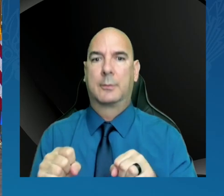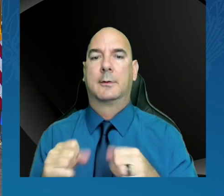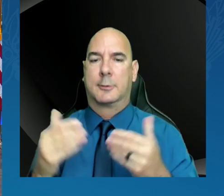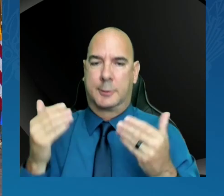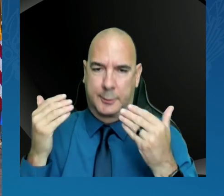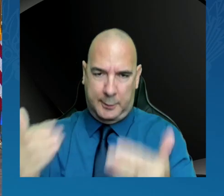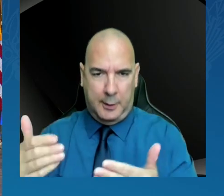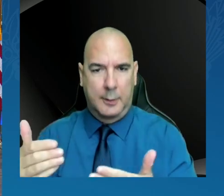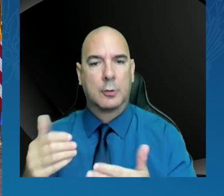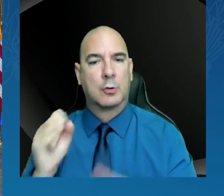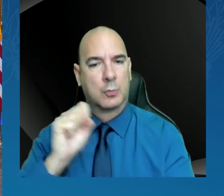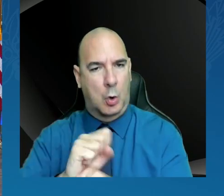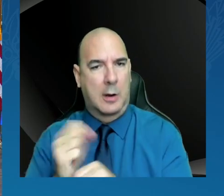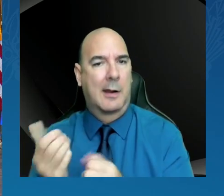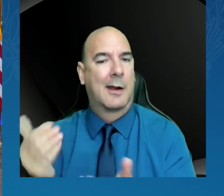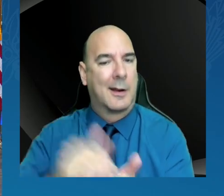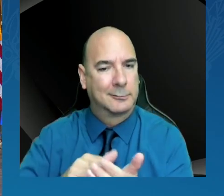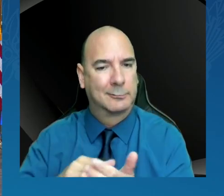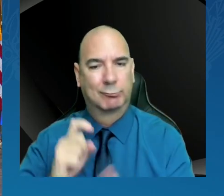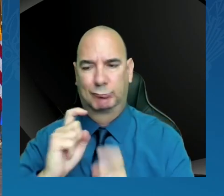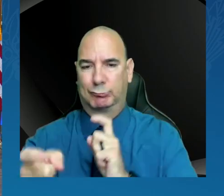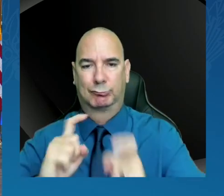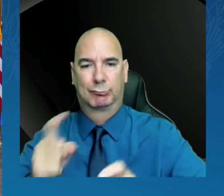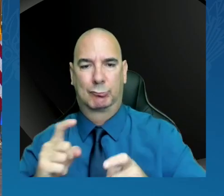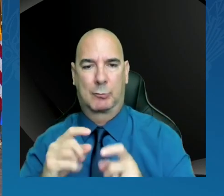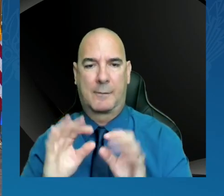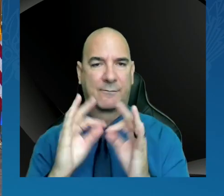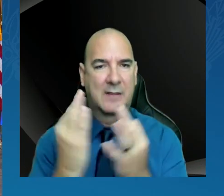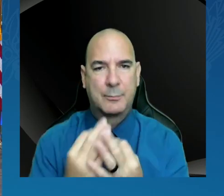and their communities and pursue their potential and their